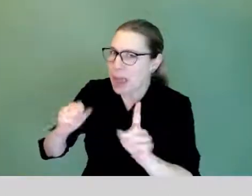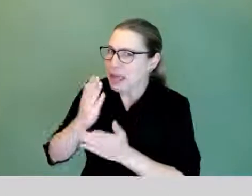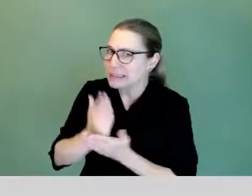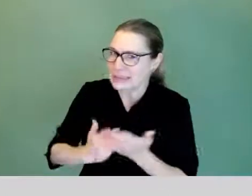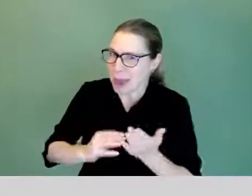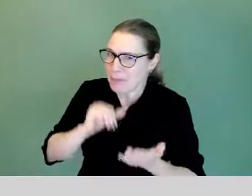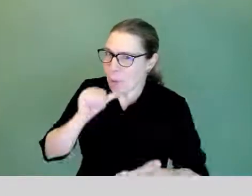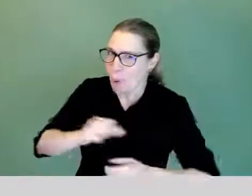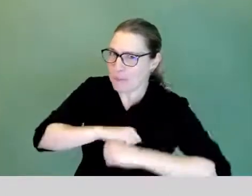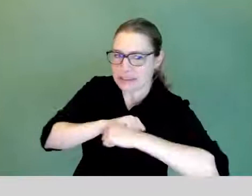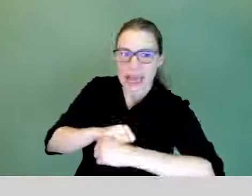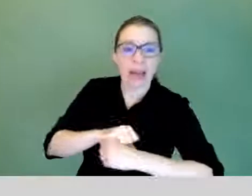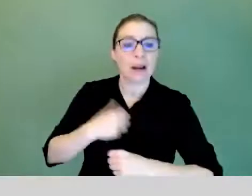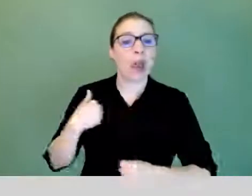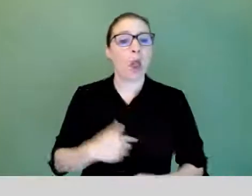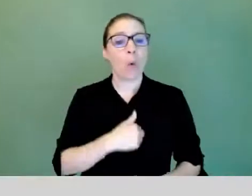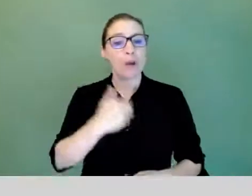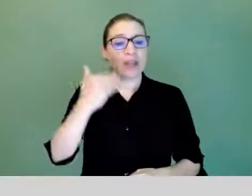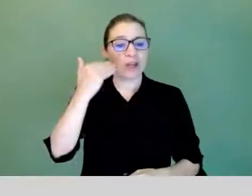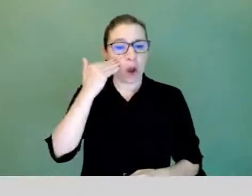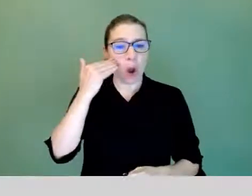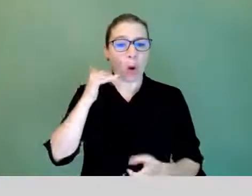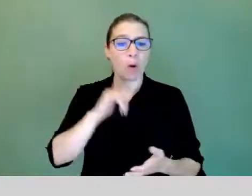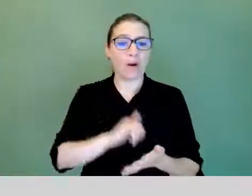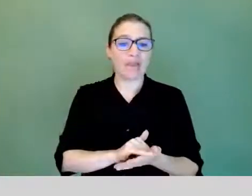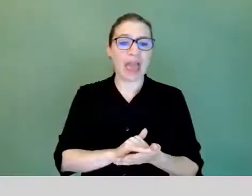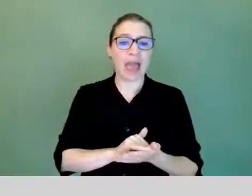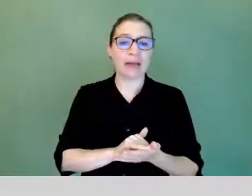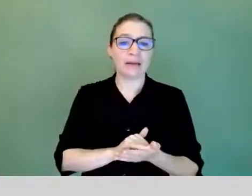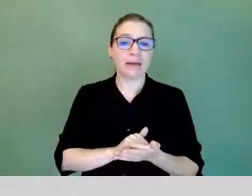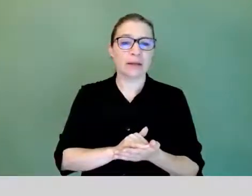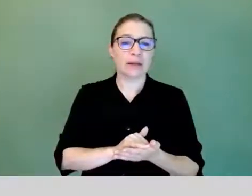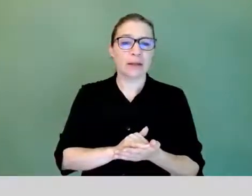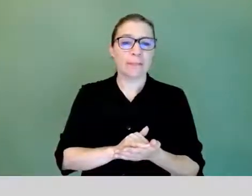We know that the recent versions of the HTML